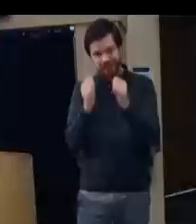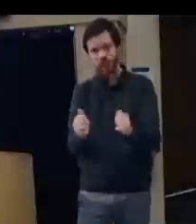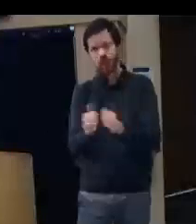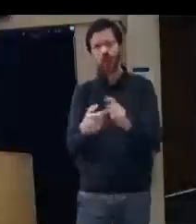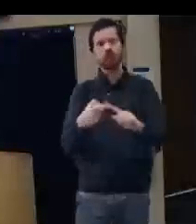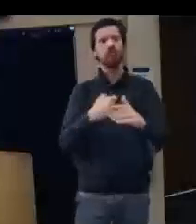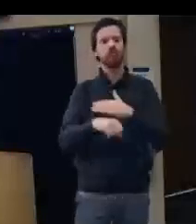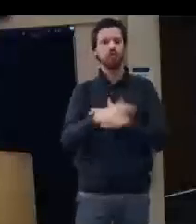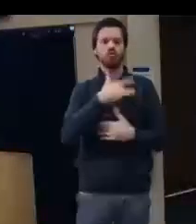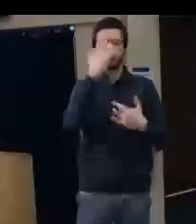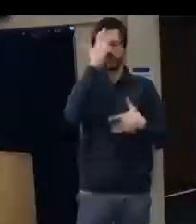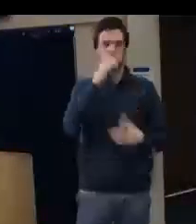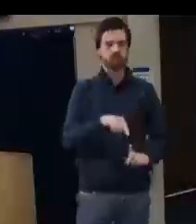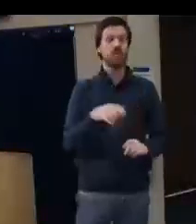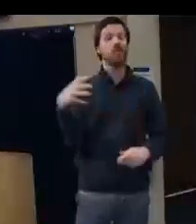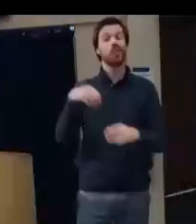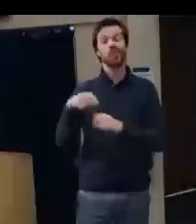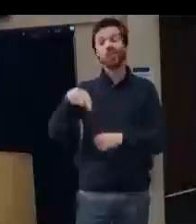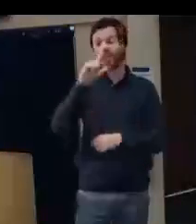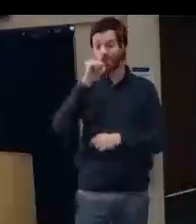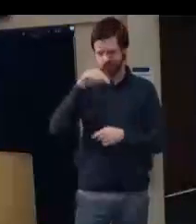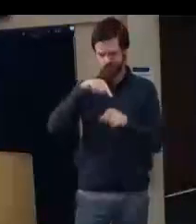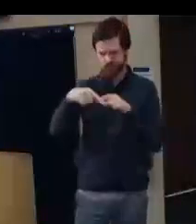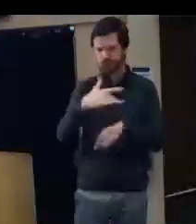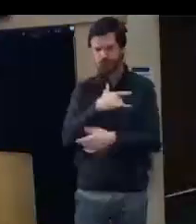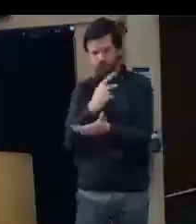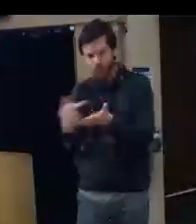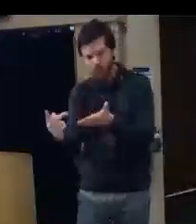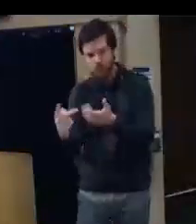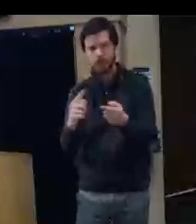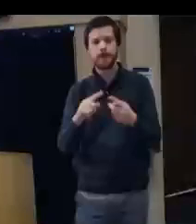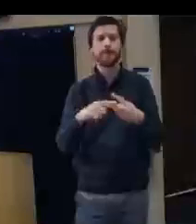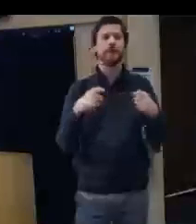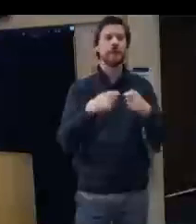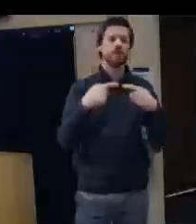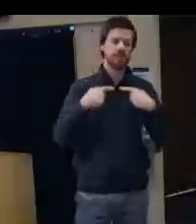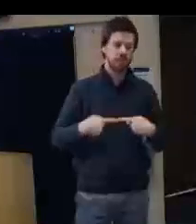heart disease including those who specialize in heart failure electrophysiology so heart rhythm